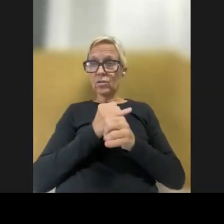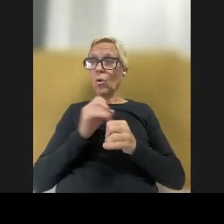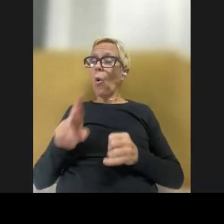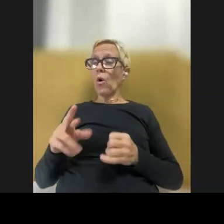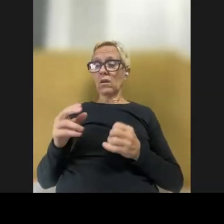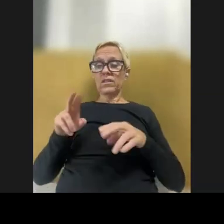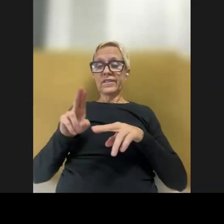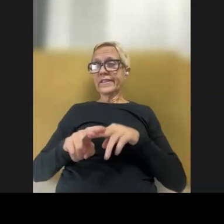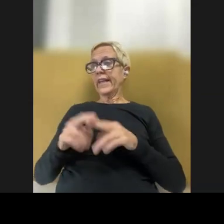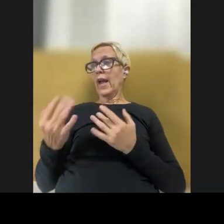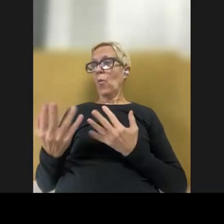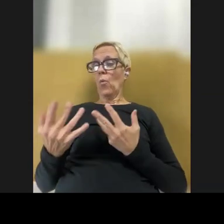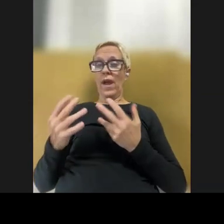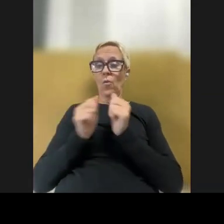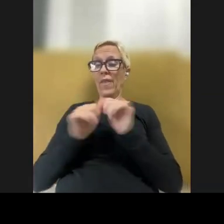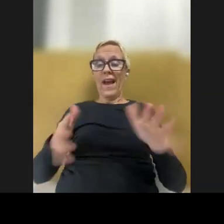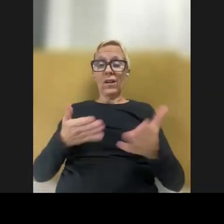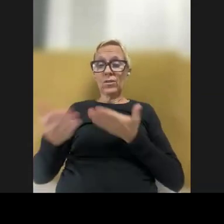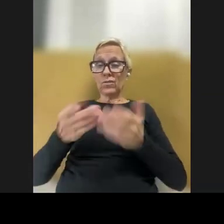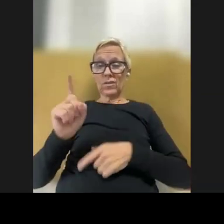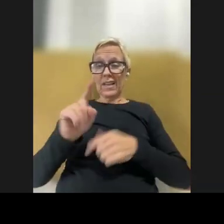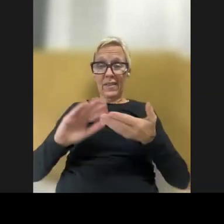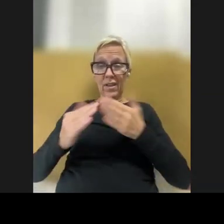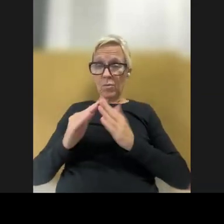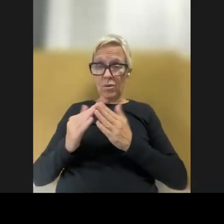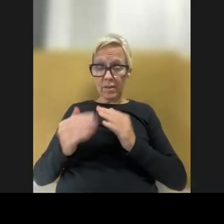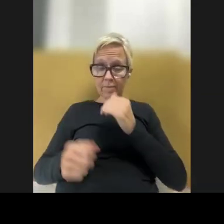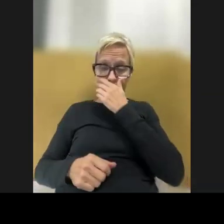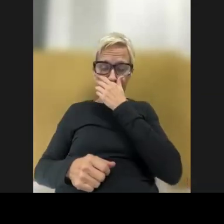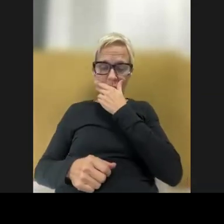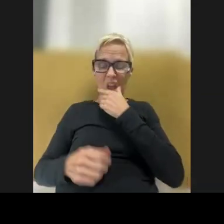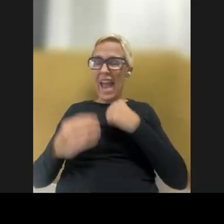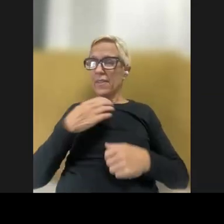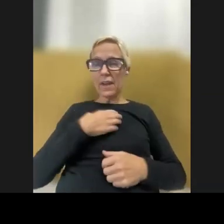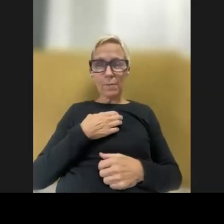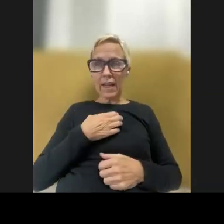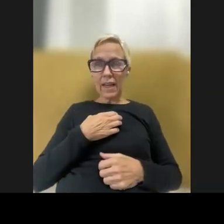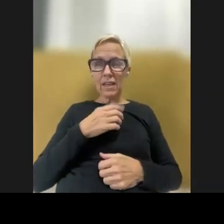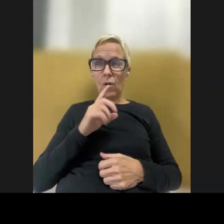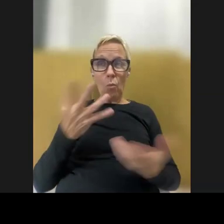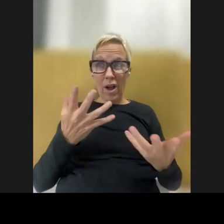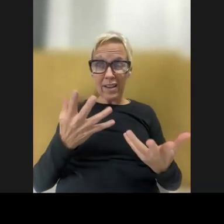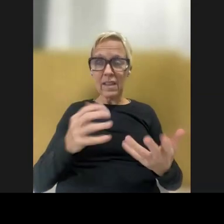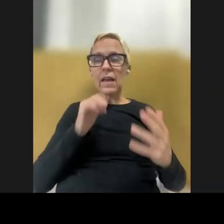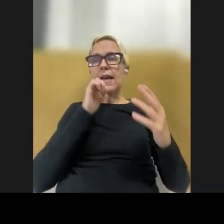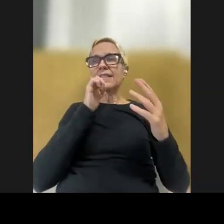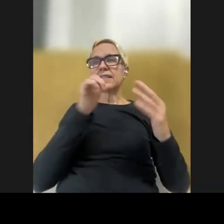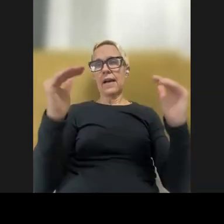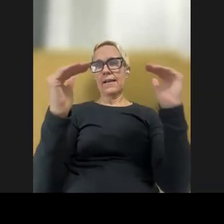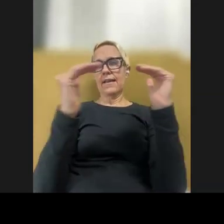And get those services Right, right Or wait without services in the community. That is what the complaint is.